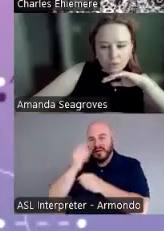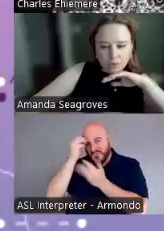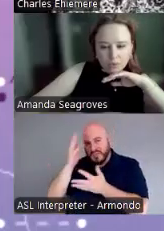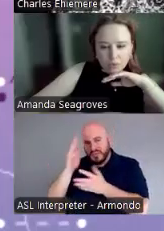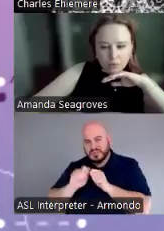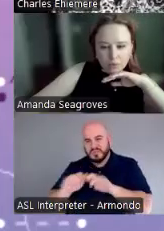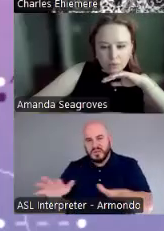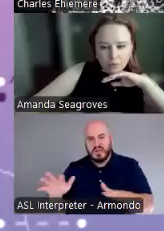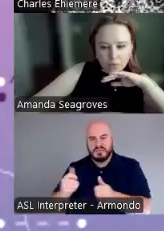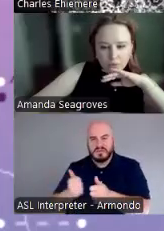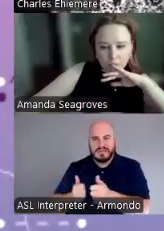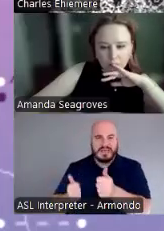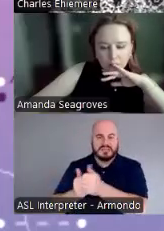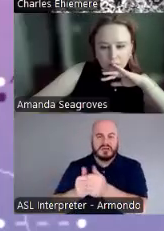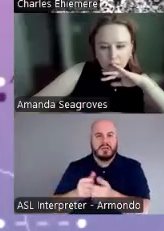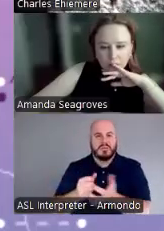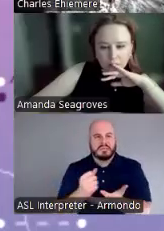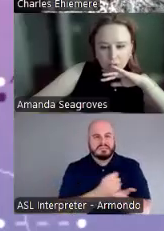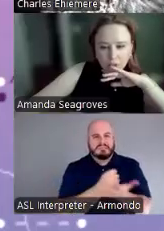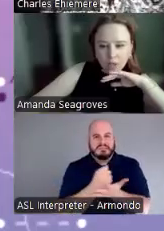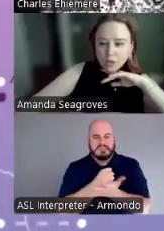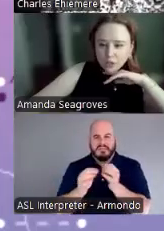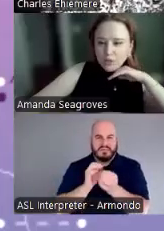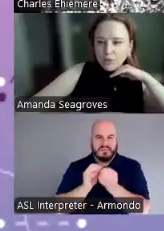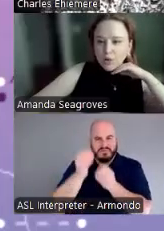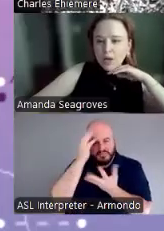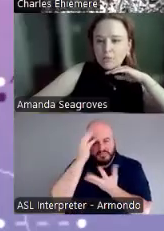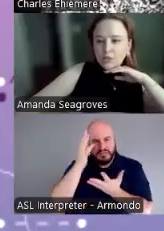are there any other questions on the chat? We do.